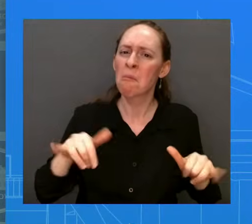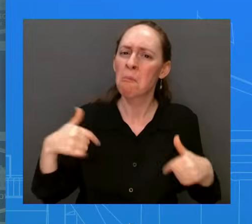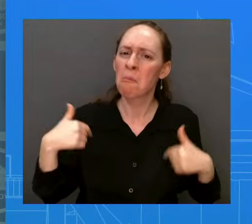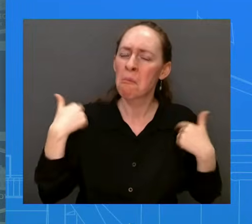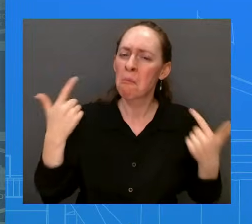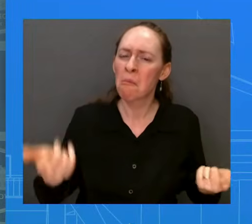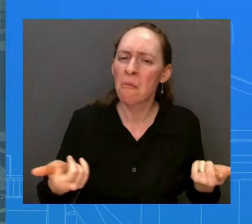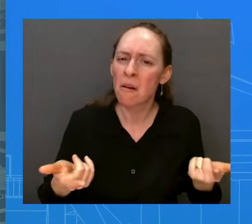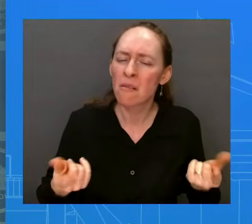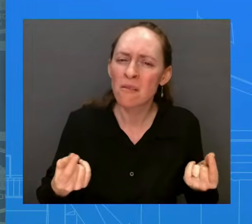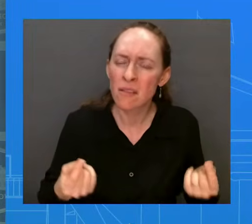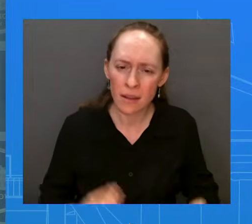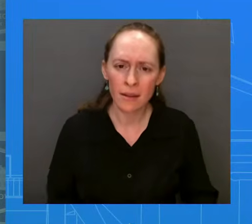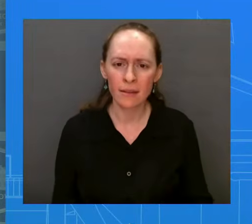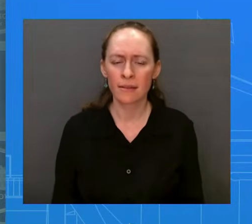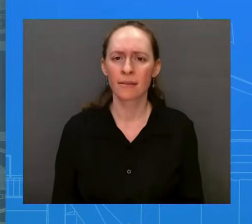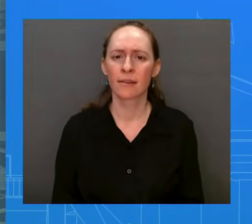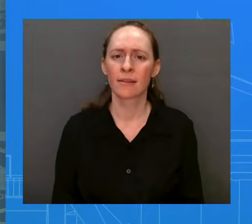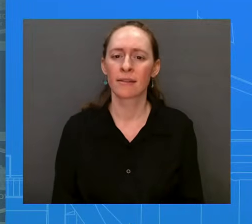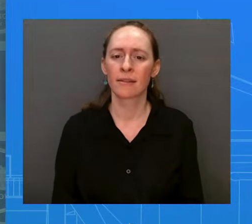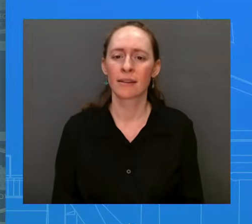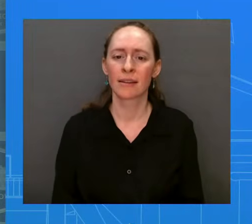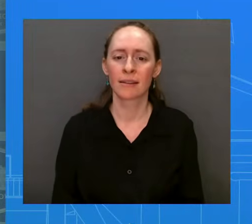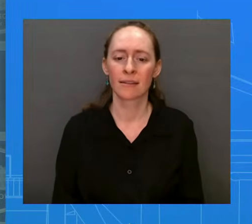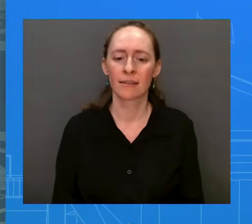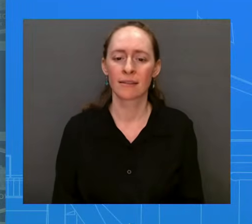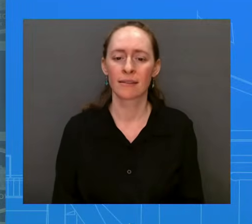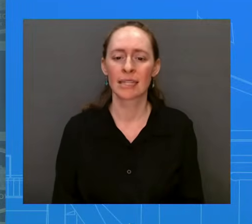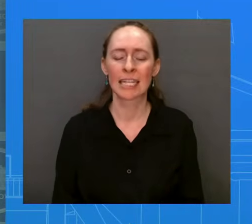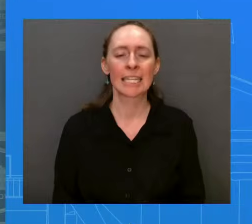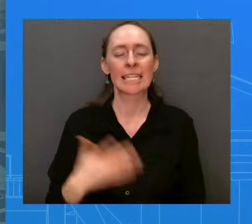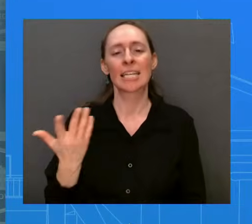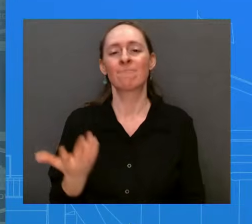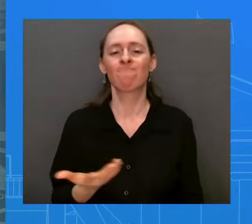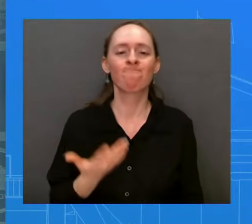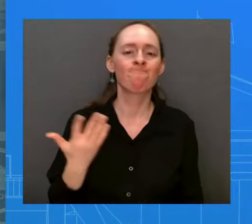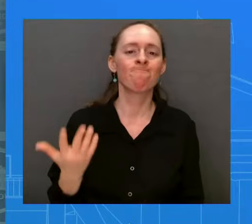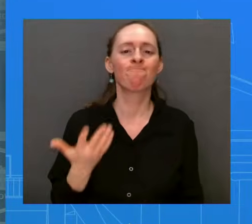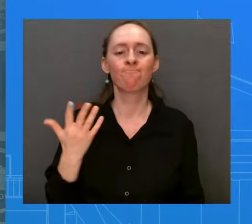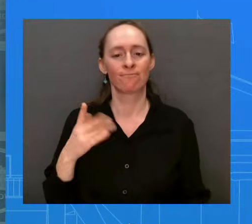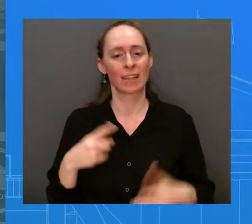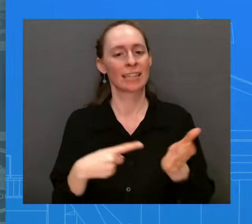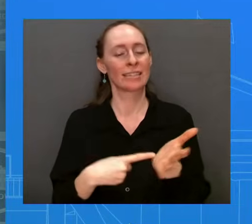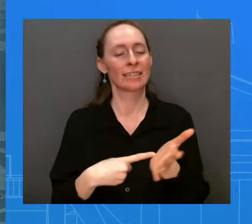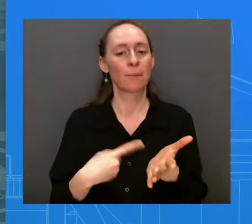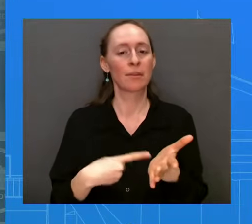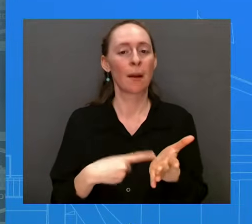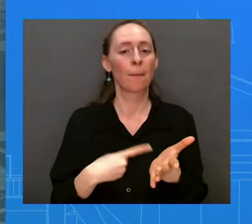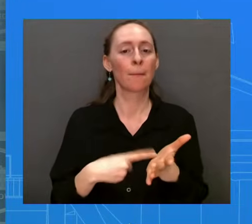floating at high altitudes for various purposes. As I said, scientific research, weather -- weather balloons.